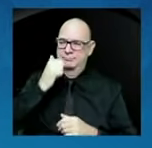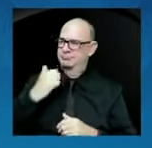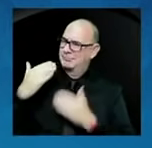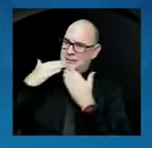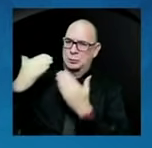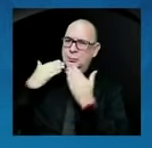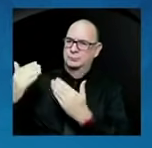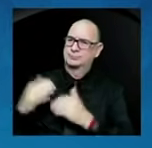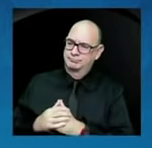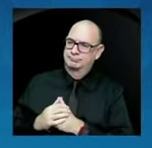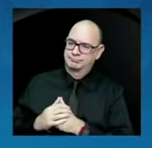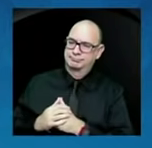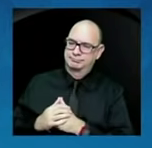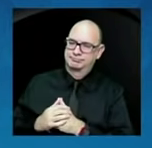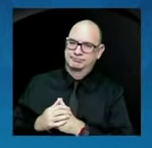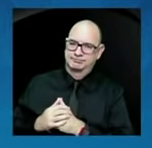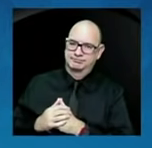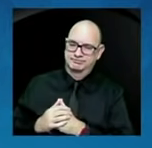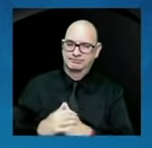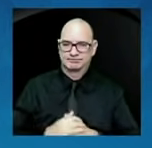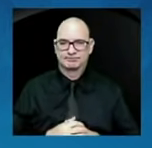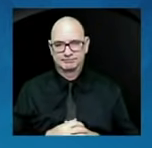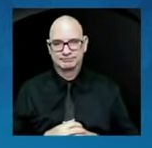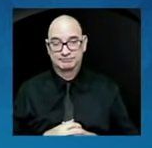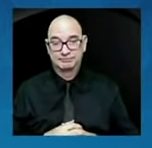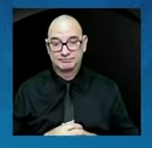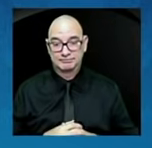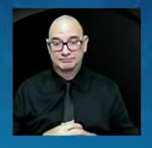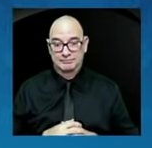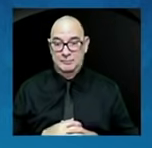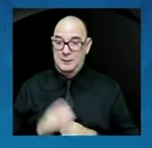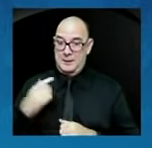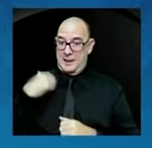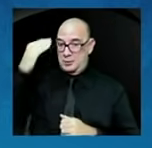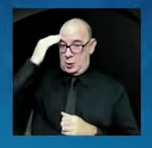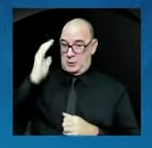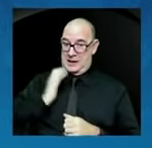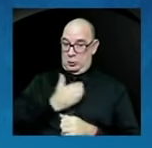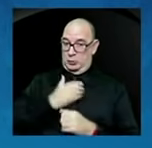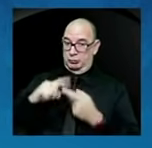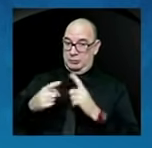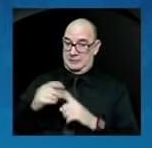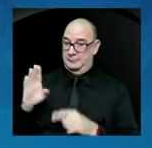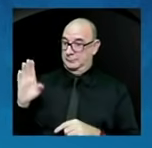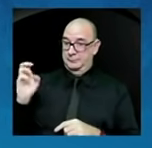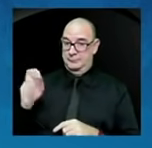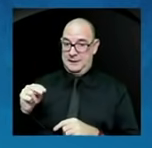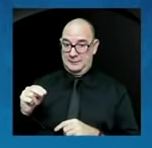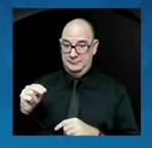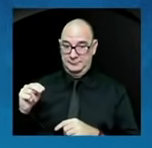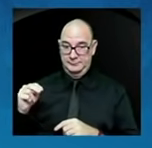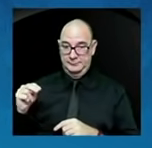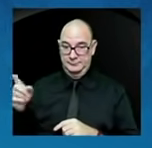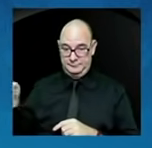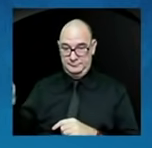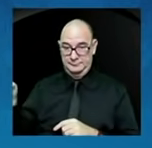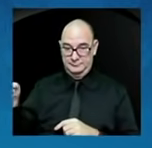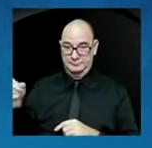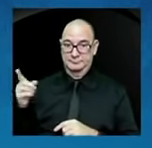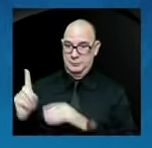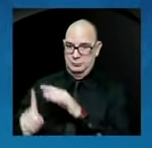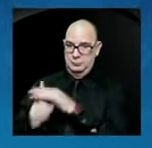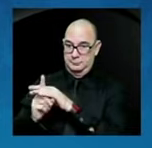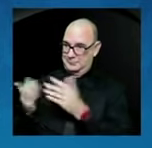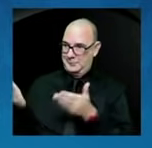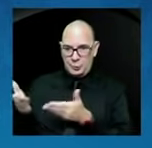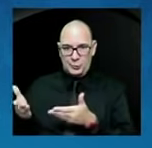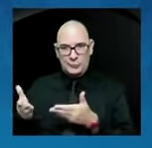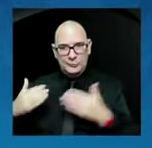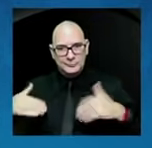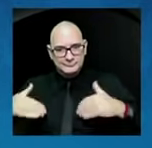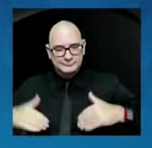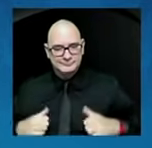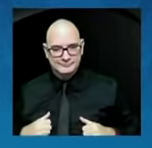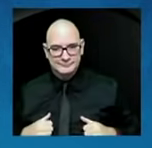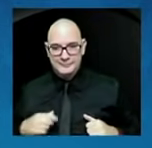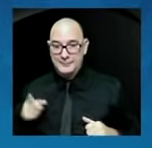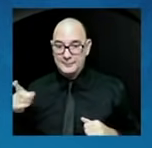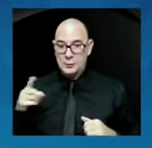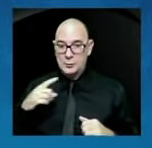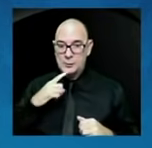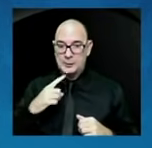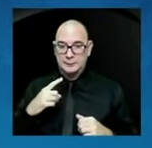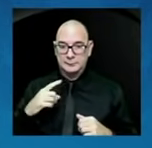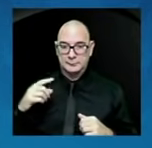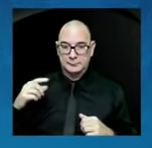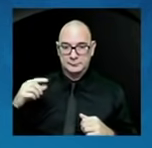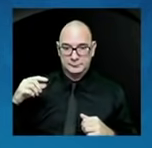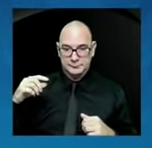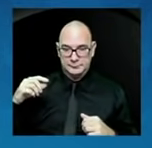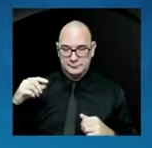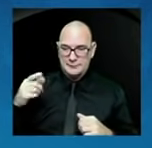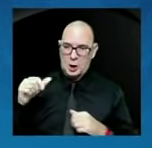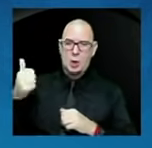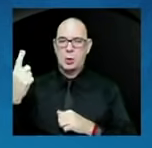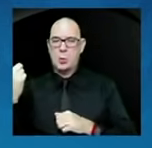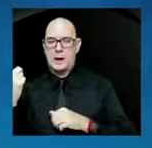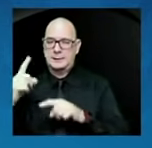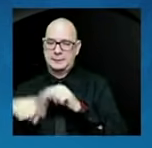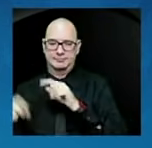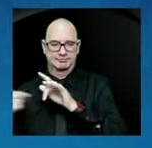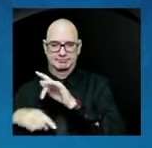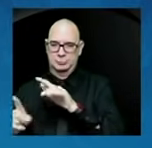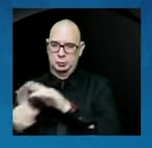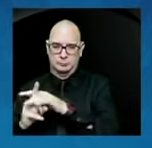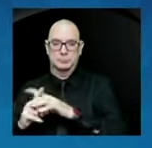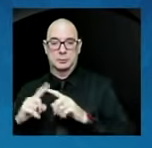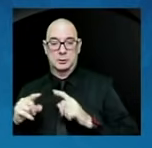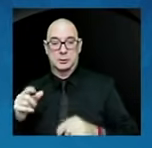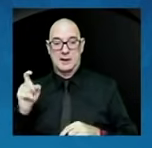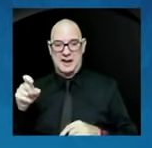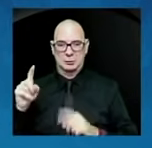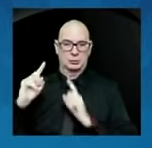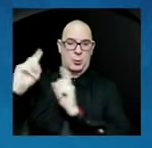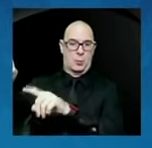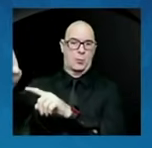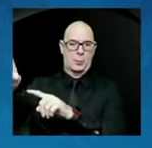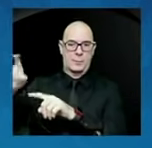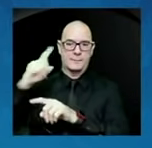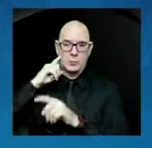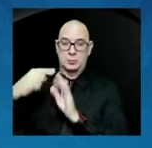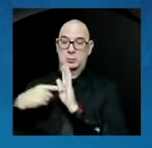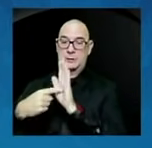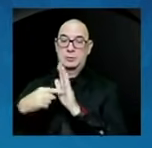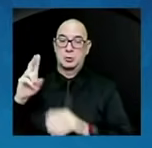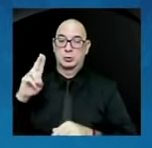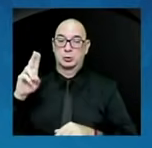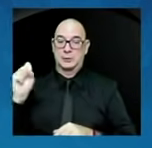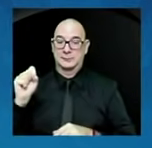THANK YOU.